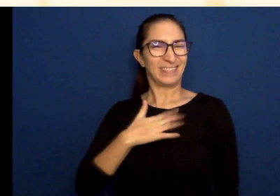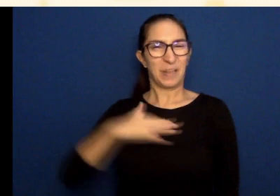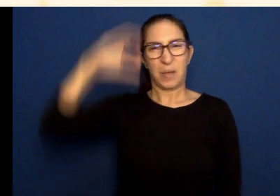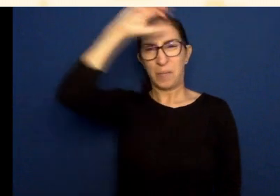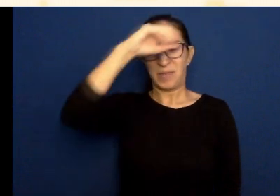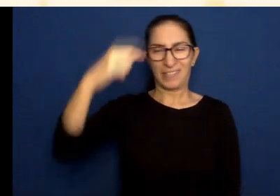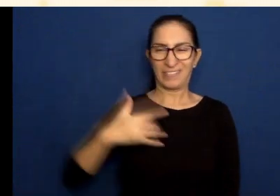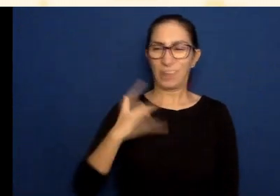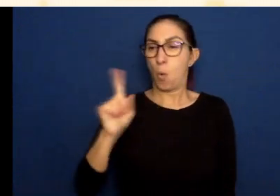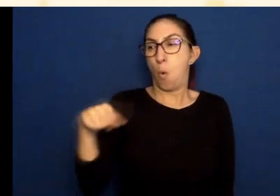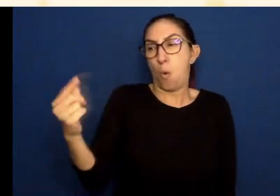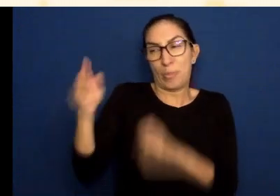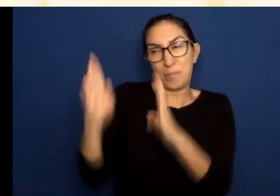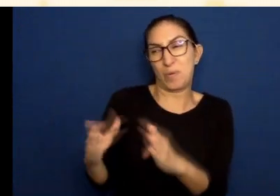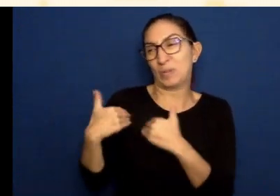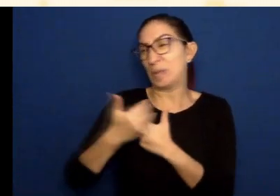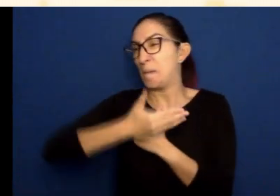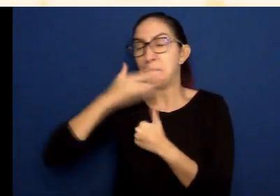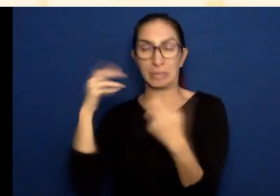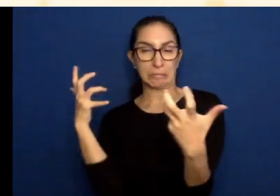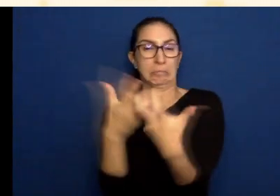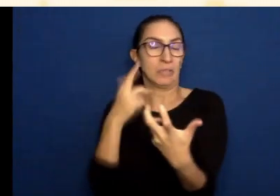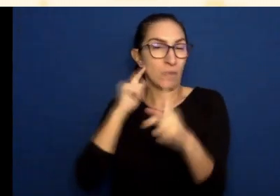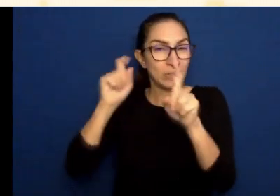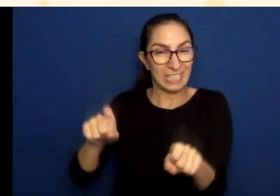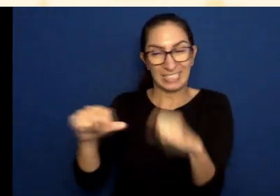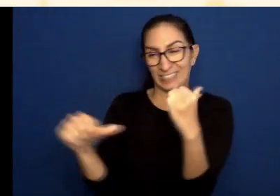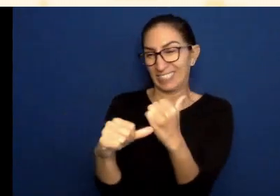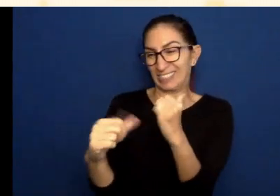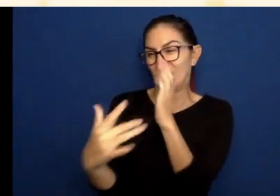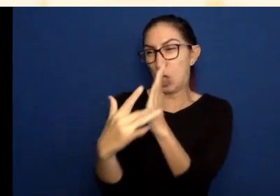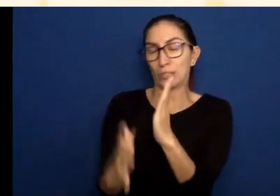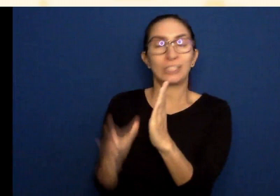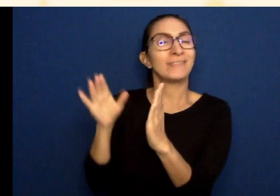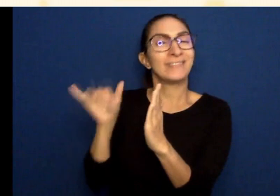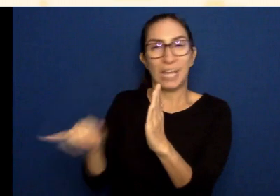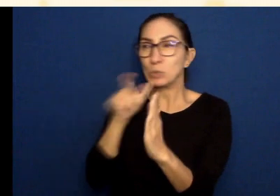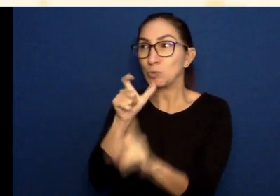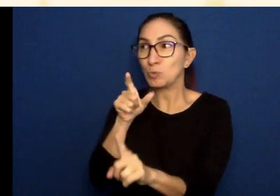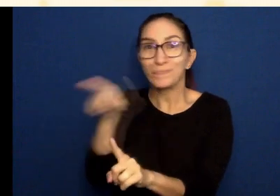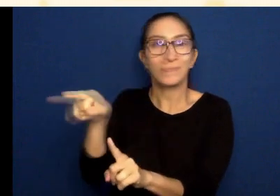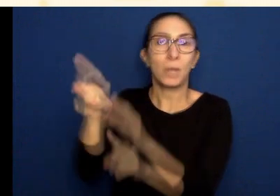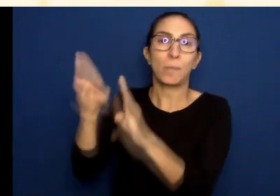But as soon as you're looking at a mobile device, you have to really do that testing. I was always a purist.